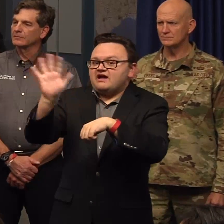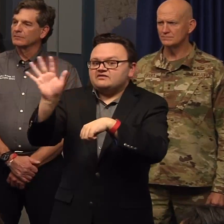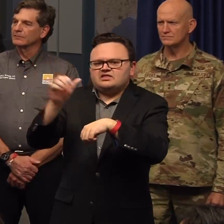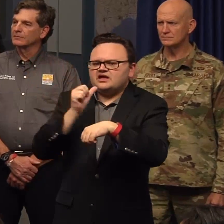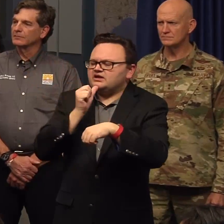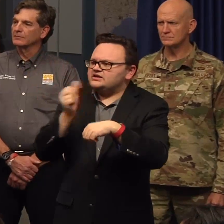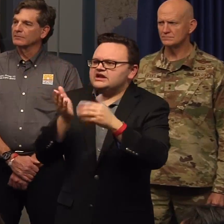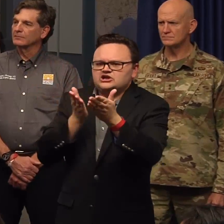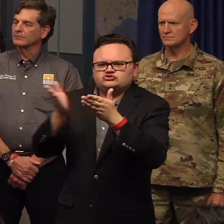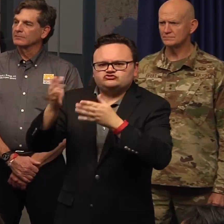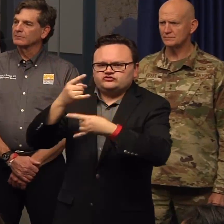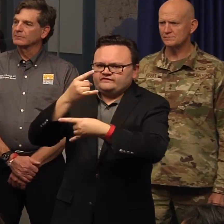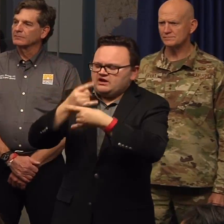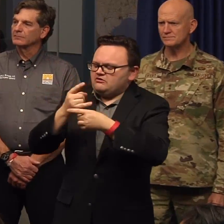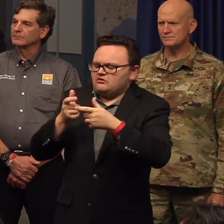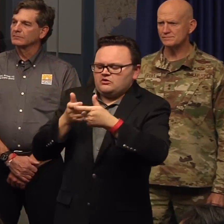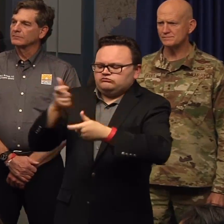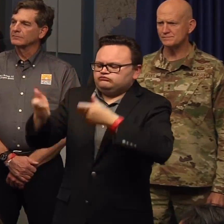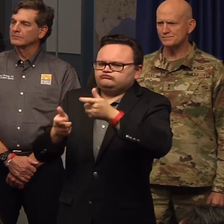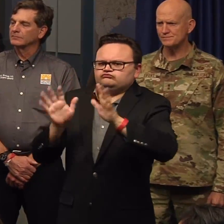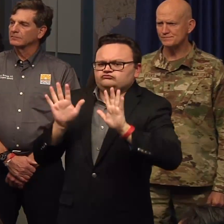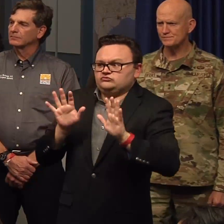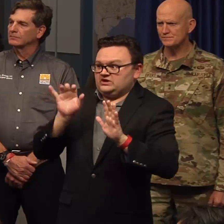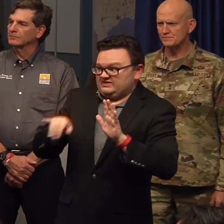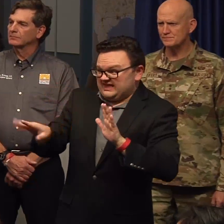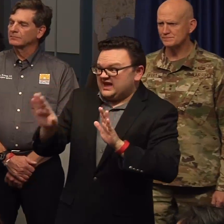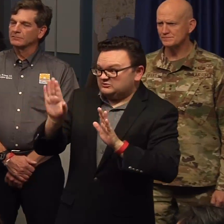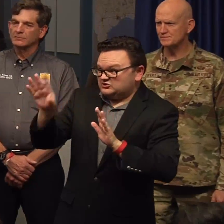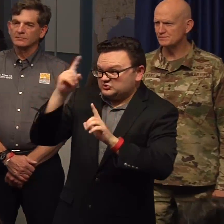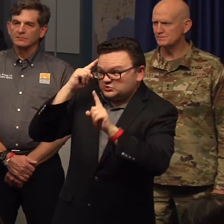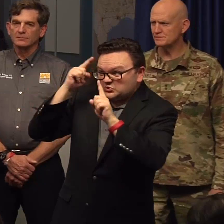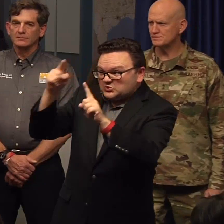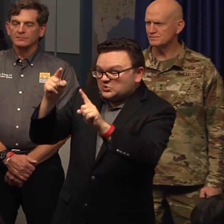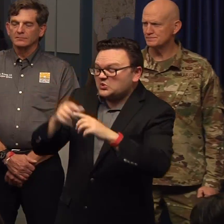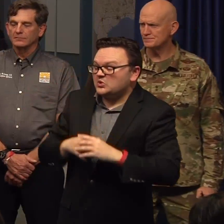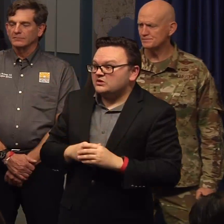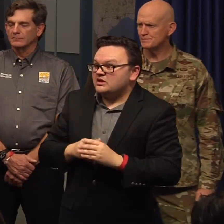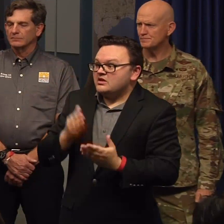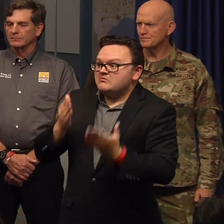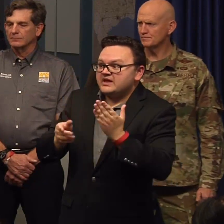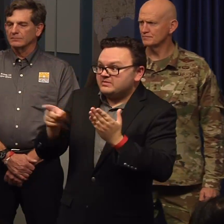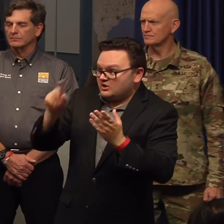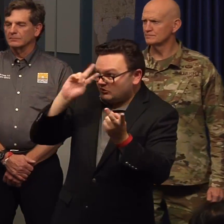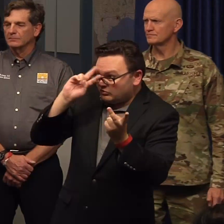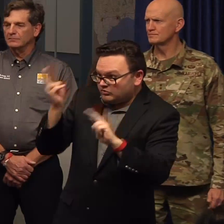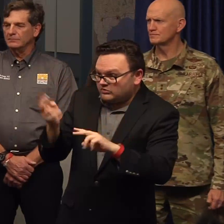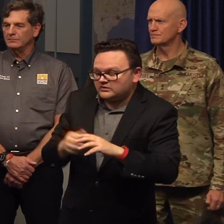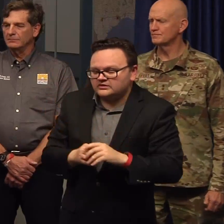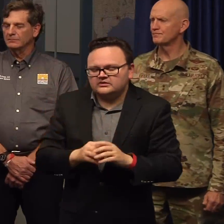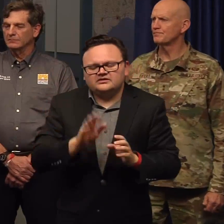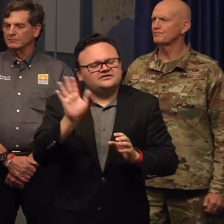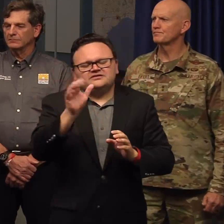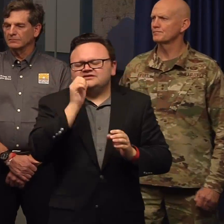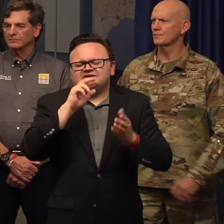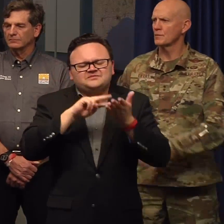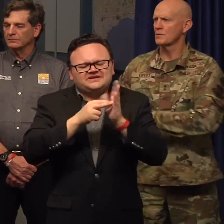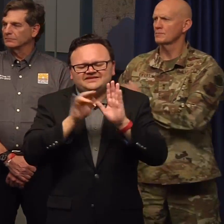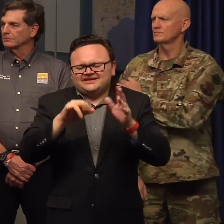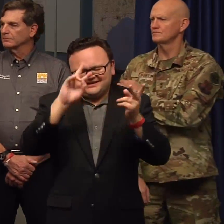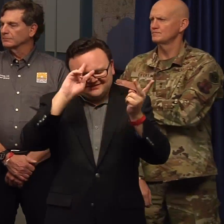AWFULLY HARD AND WITH THAT I'M GOING TO TAKE SOME QUESTIONS RICK WELLS I'M TOLD IS